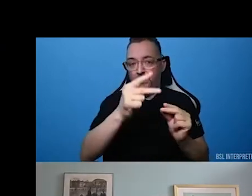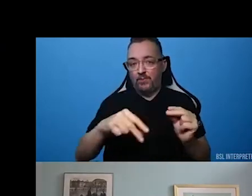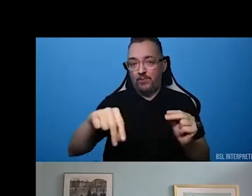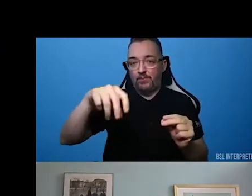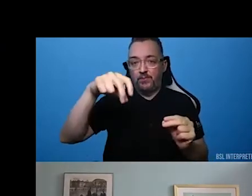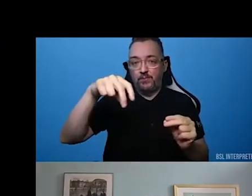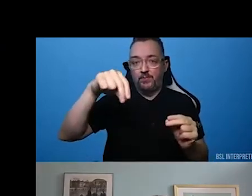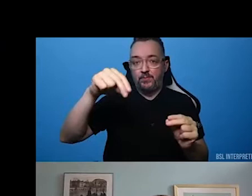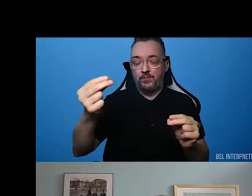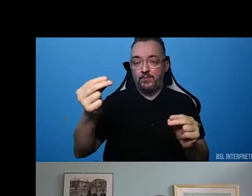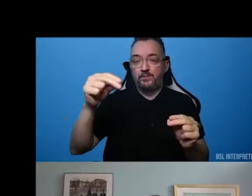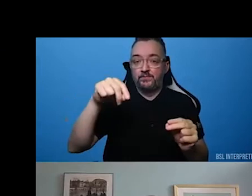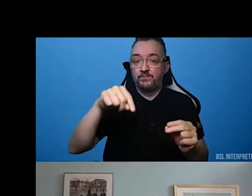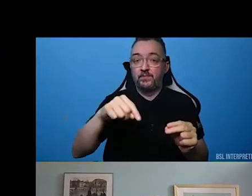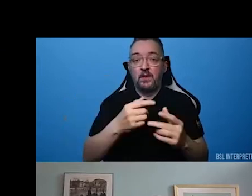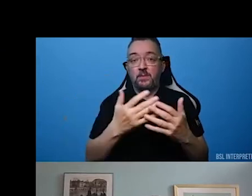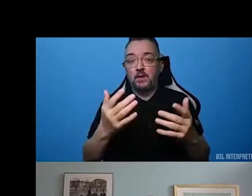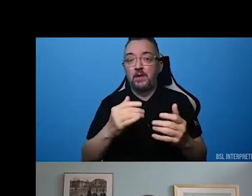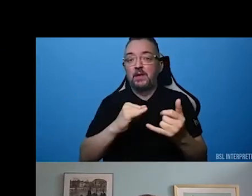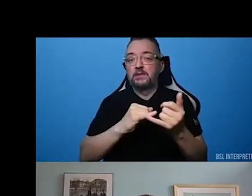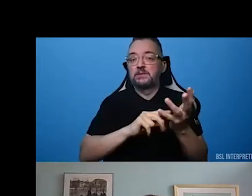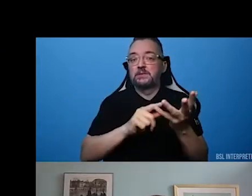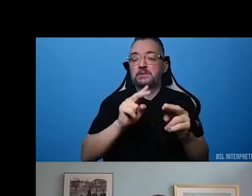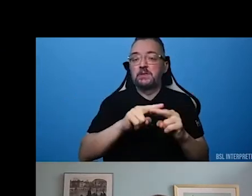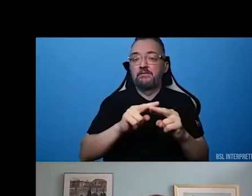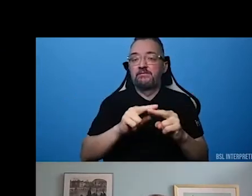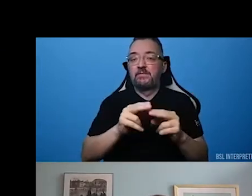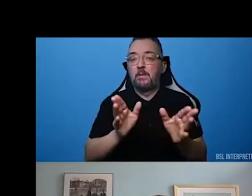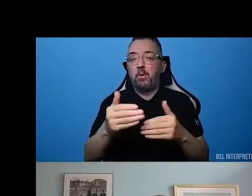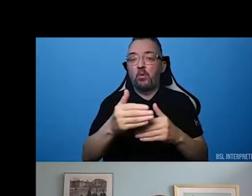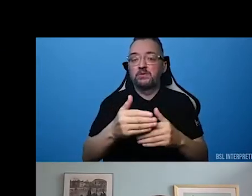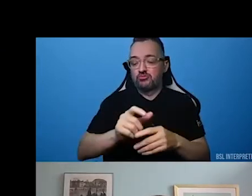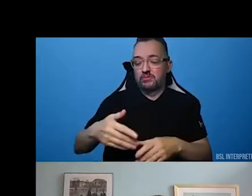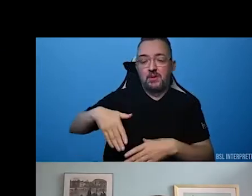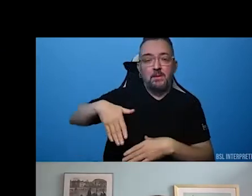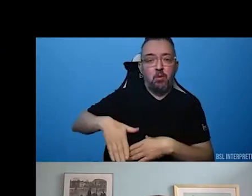So there were many many snuff boxes which were always kept in pockets always with a tight lid